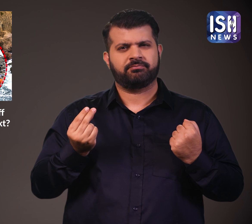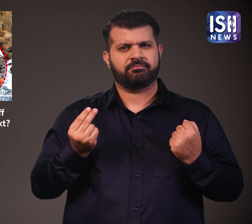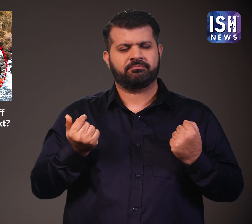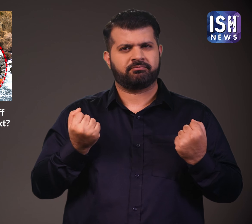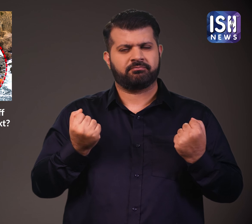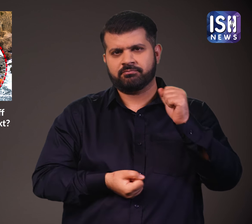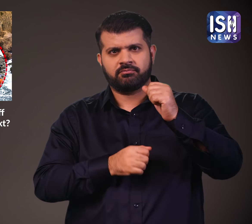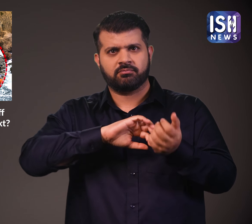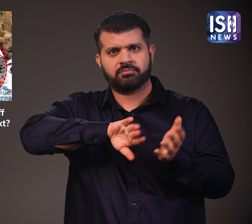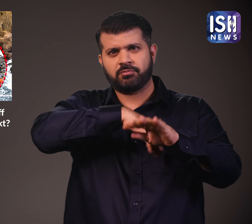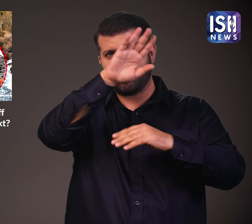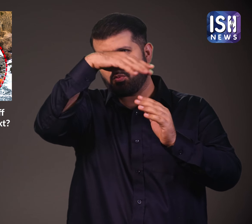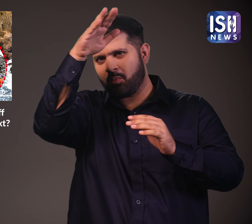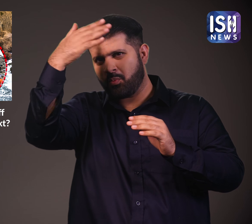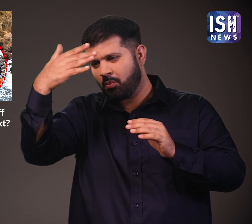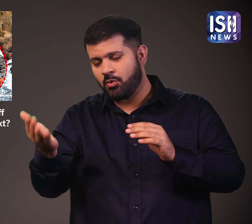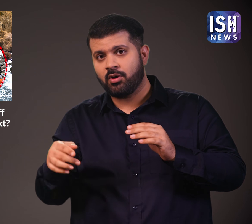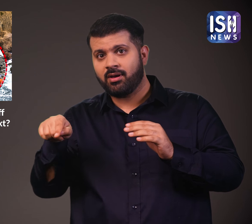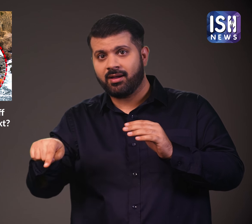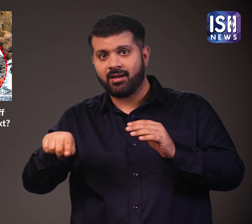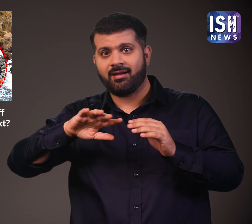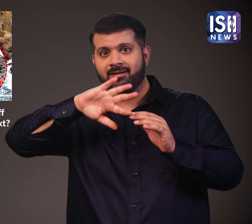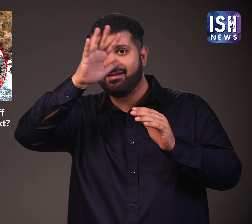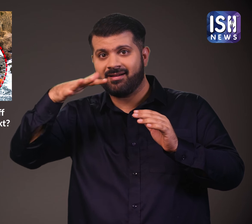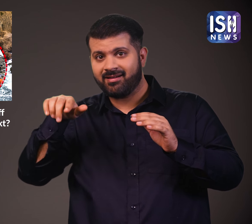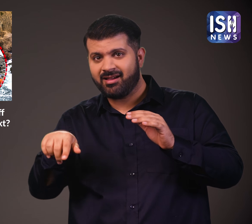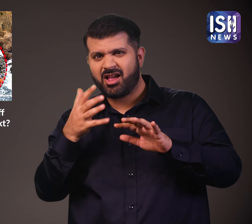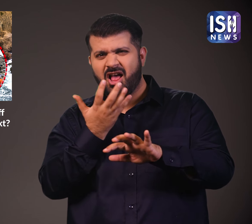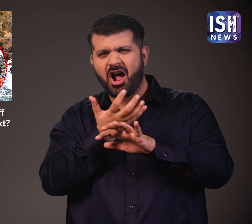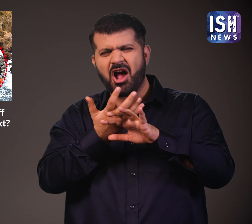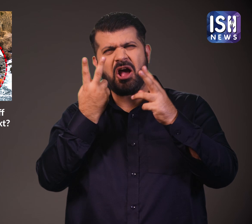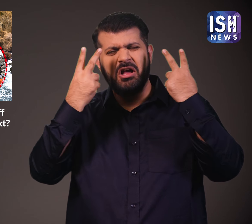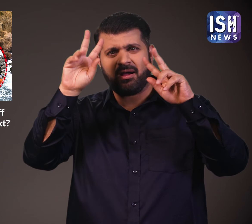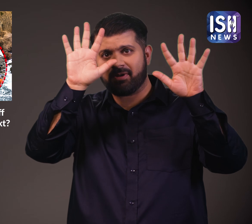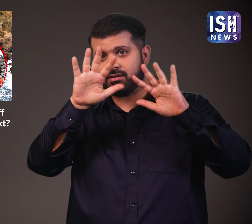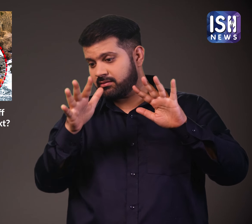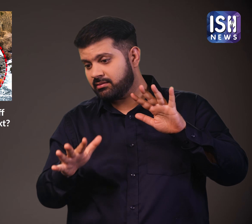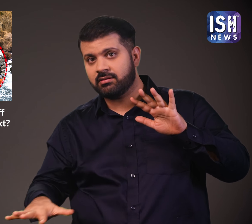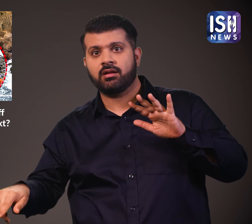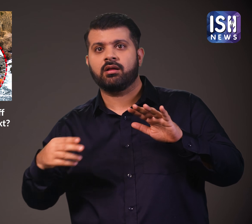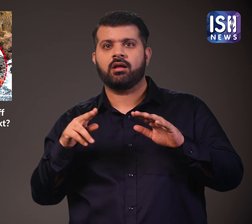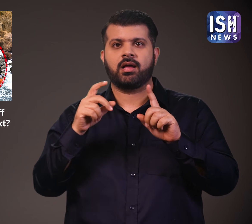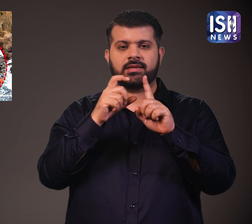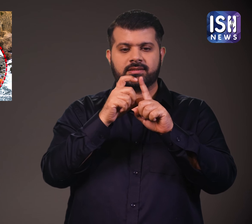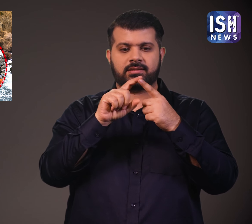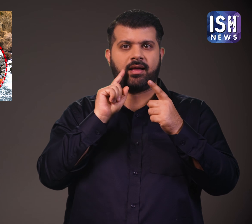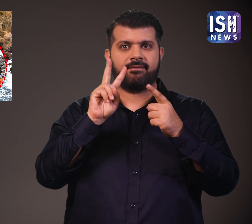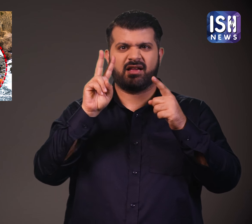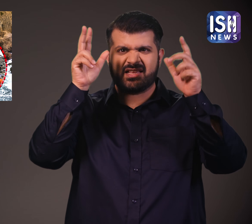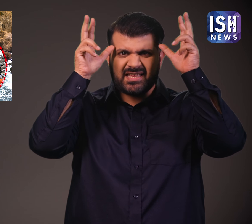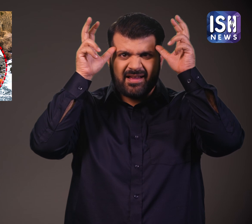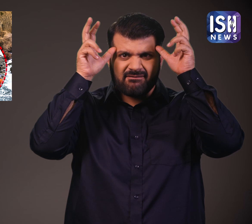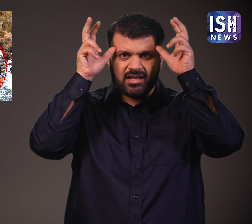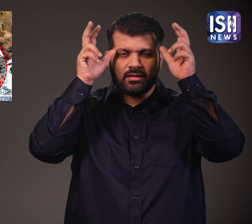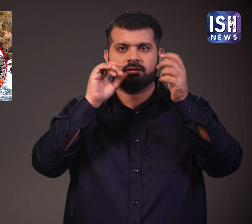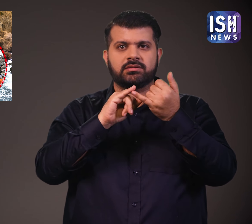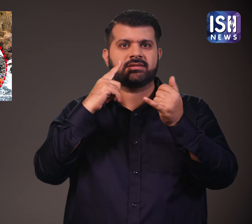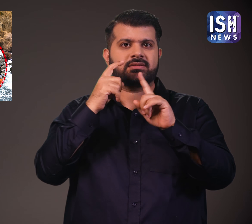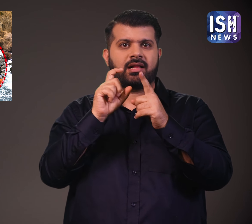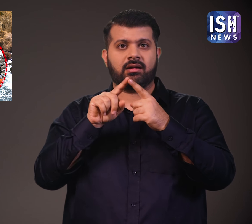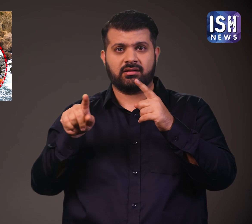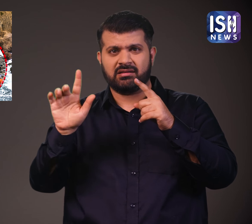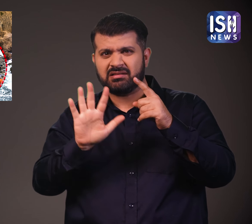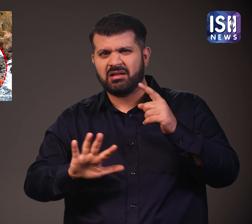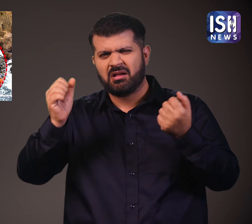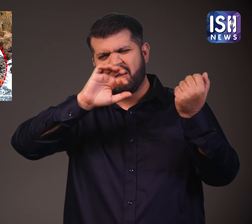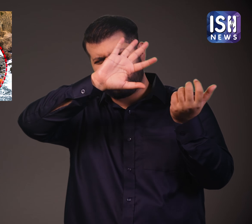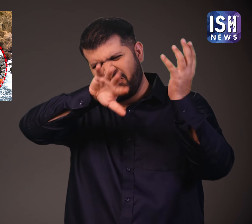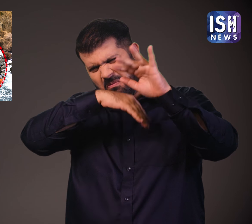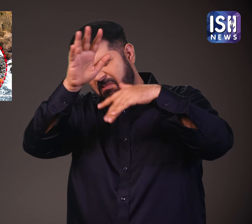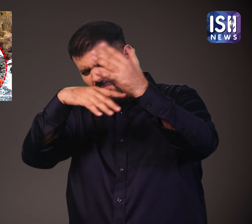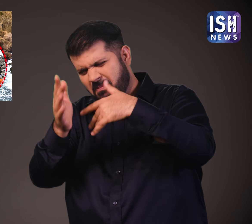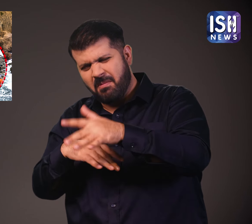Suddenly, the car sped off the road and plunged down the rocky cliff at Devil's Slide.